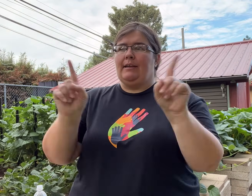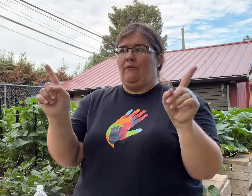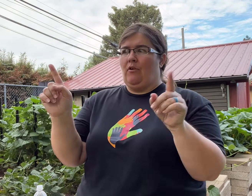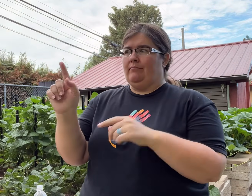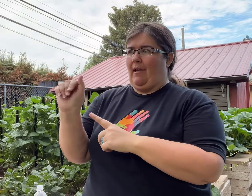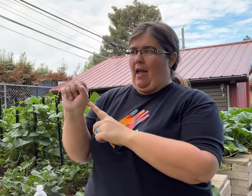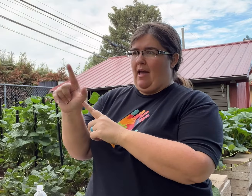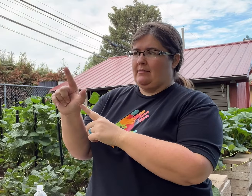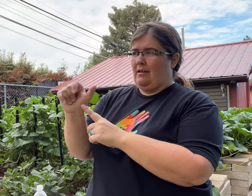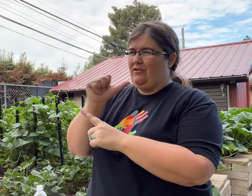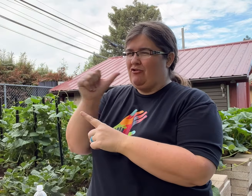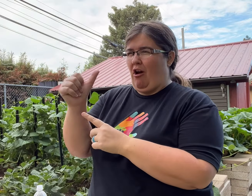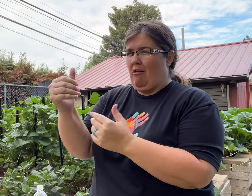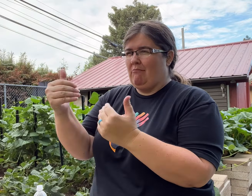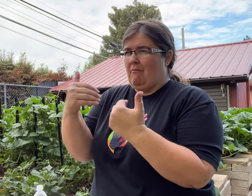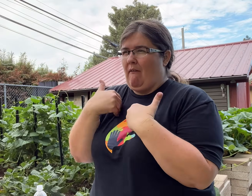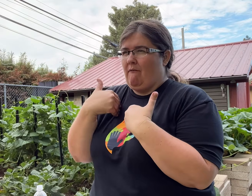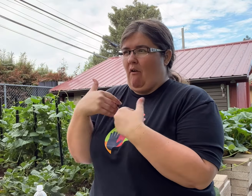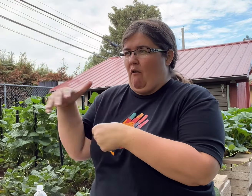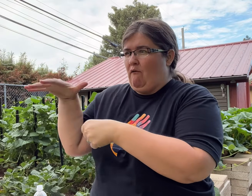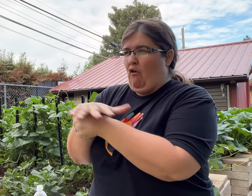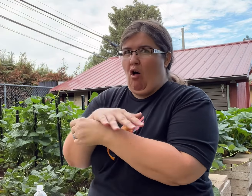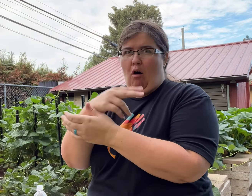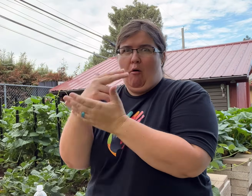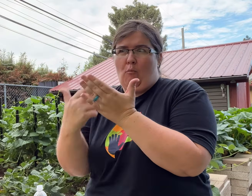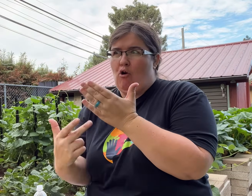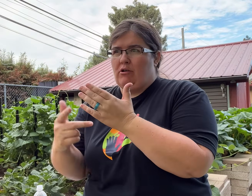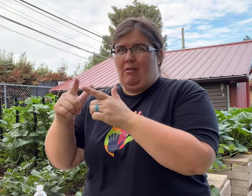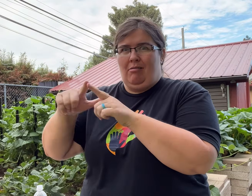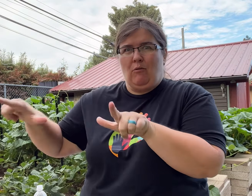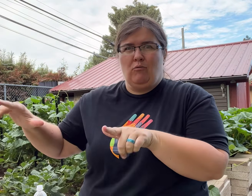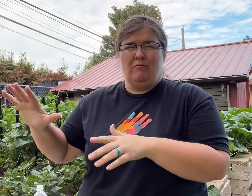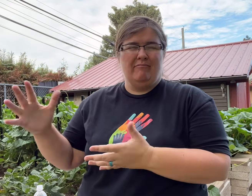It's different when it comes to ASL because there's not really a way to become fully immersed